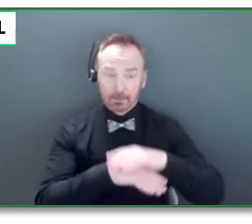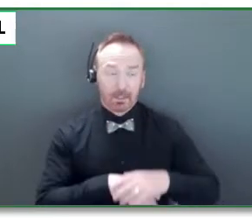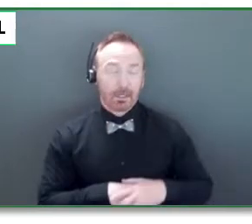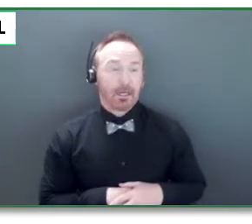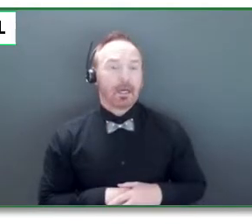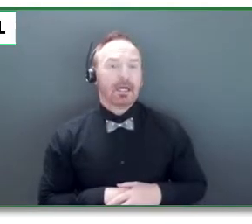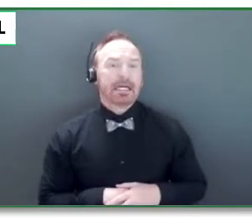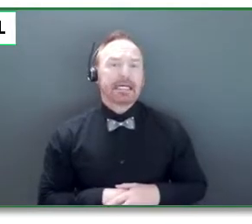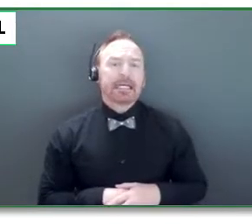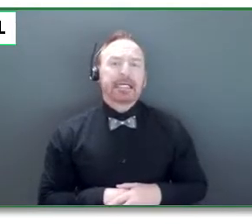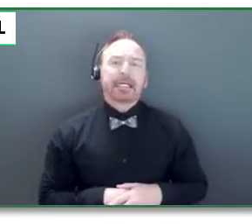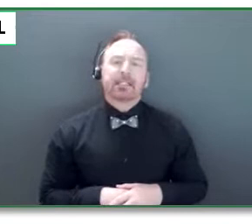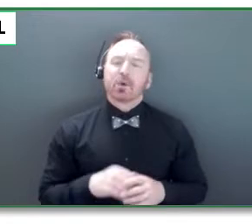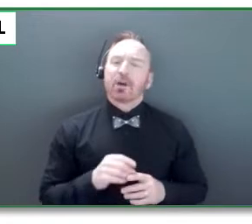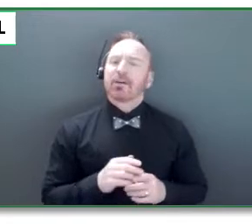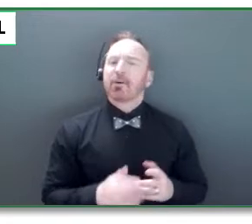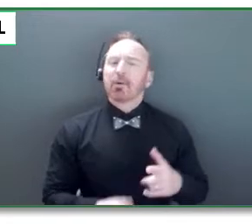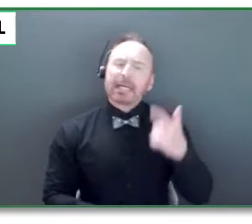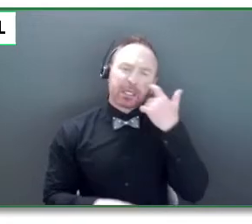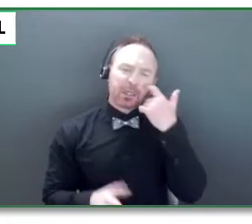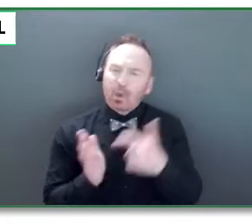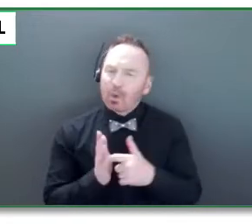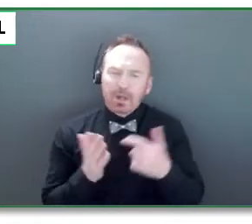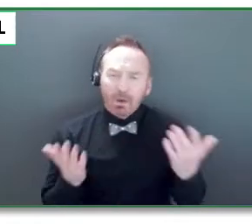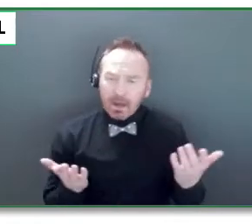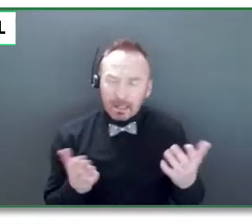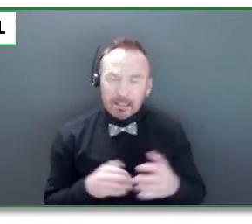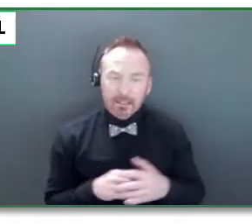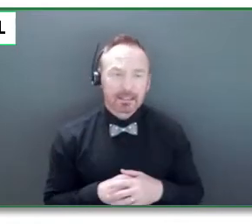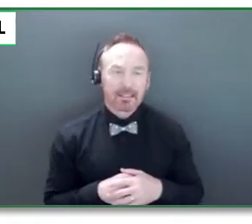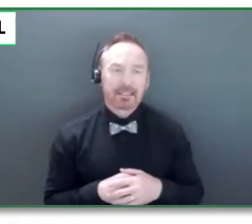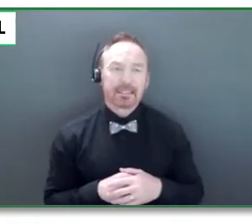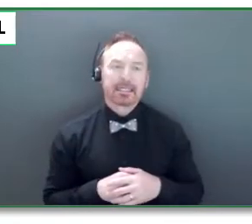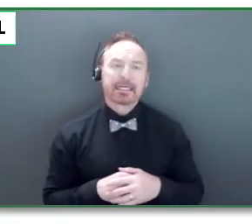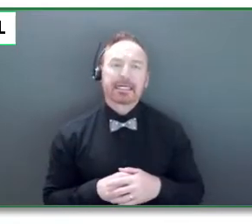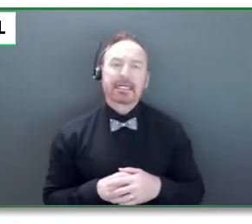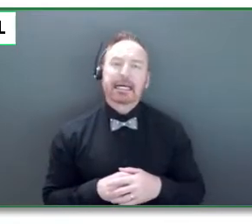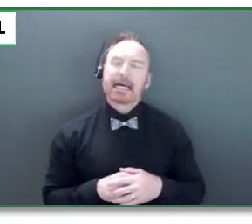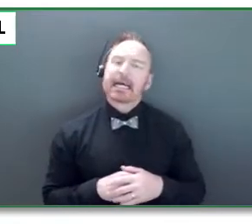is how people are not aware of their own abilities and needs.